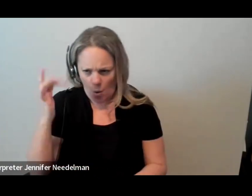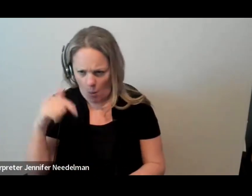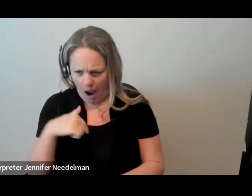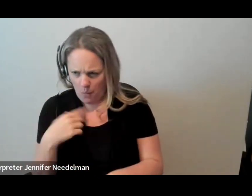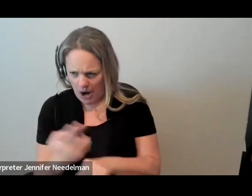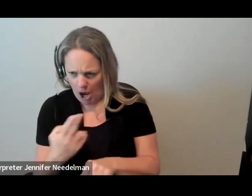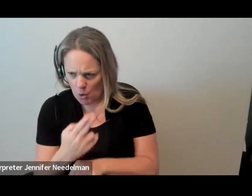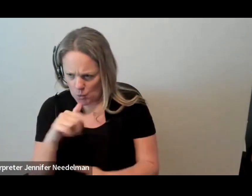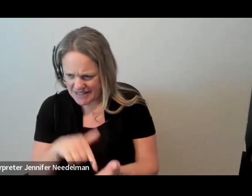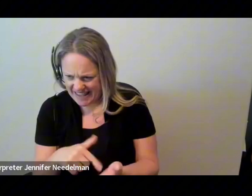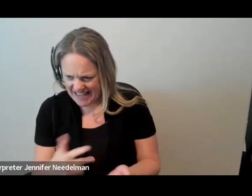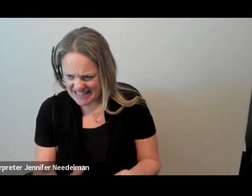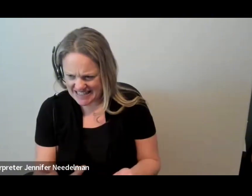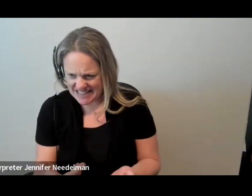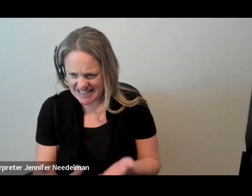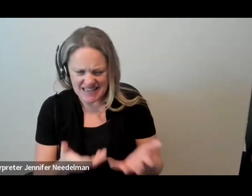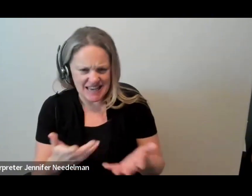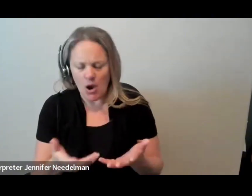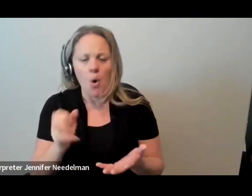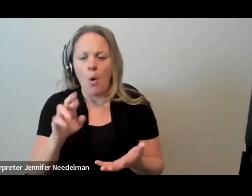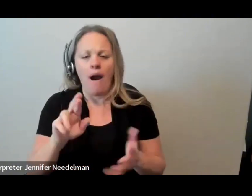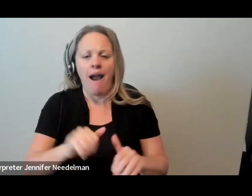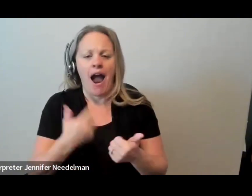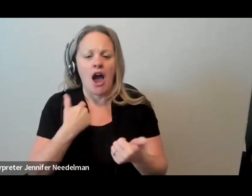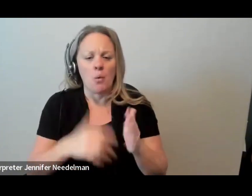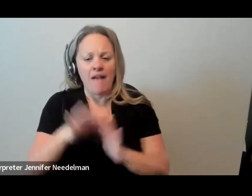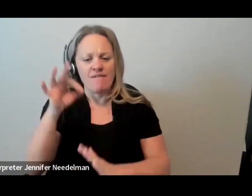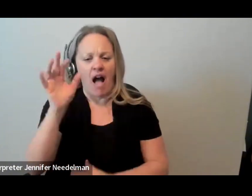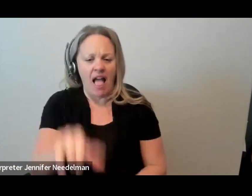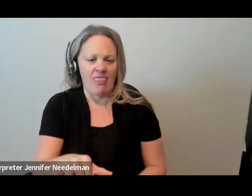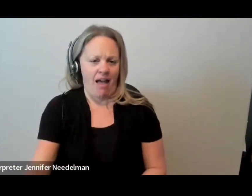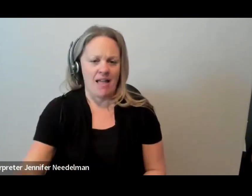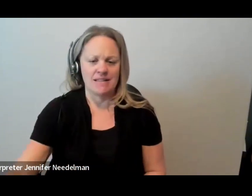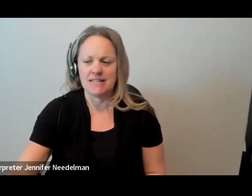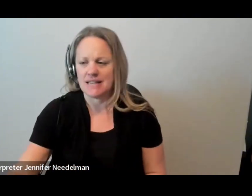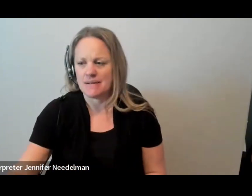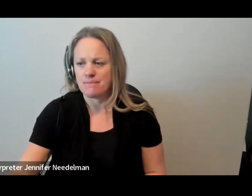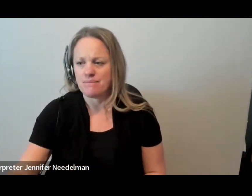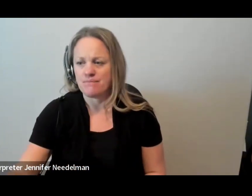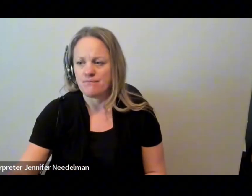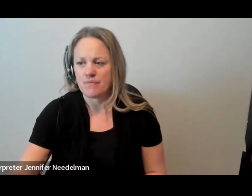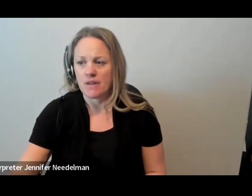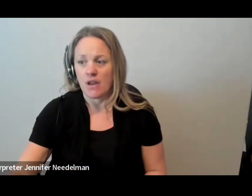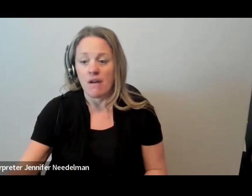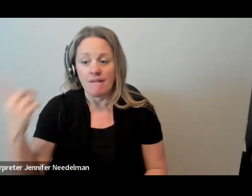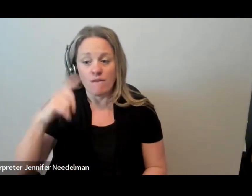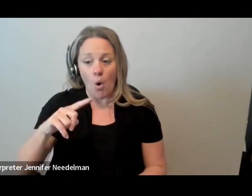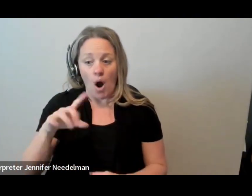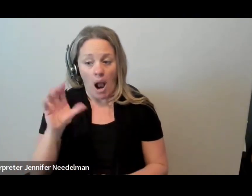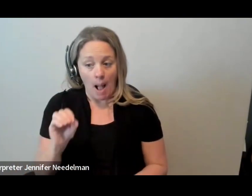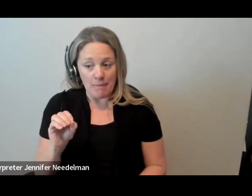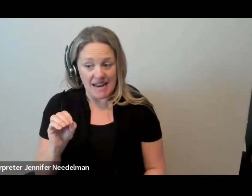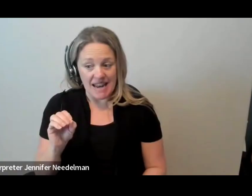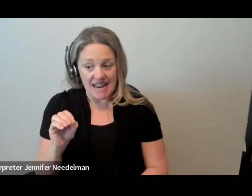or let alone how do you even find that out there? And so then for companies, I think it's a big marketing challenge of